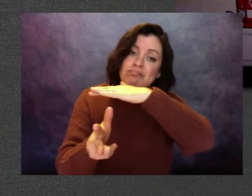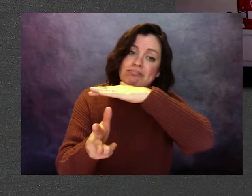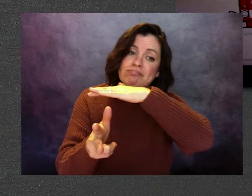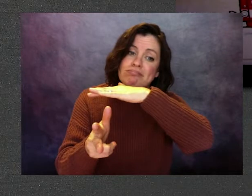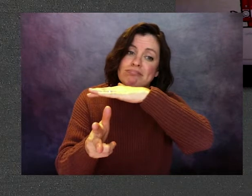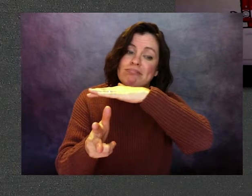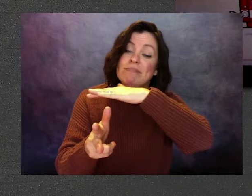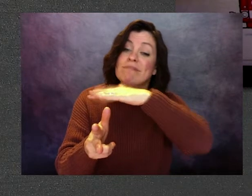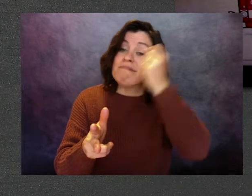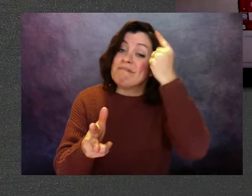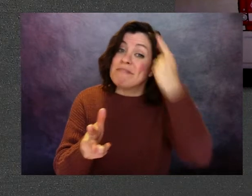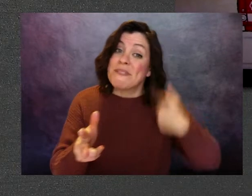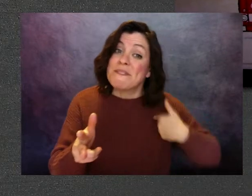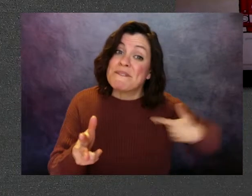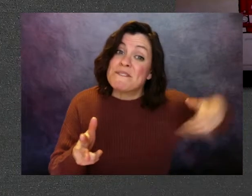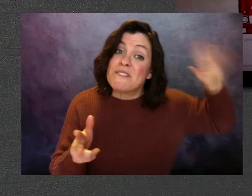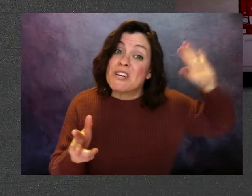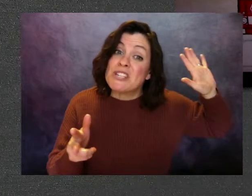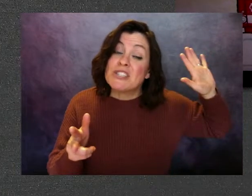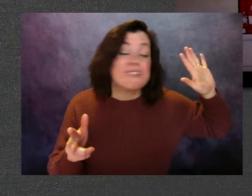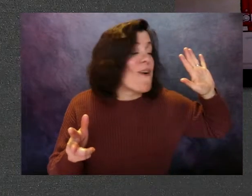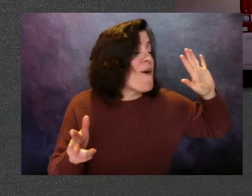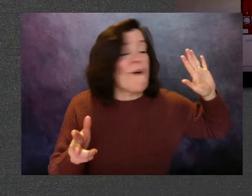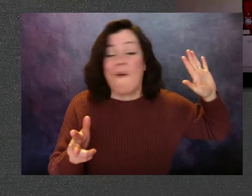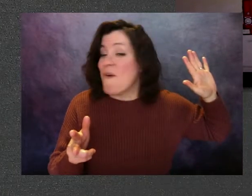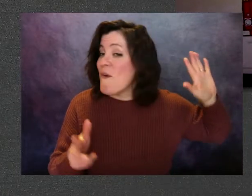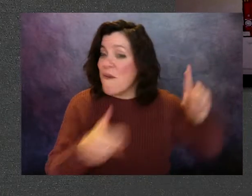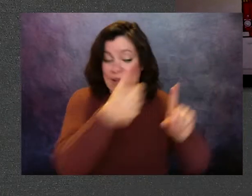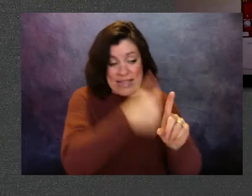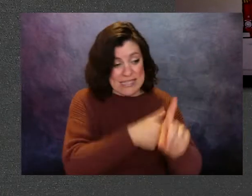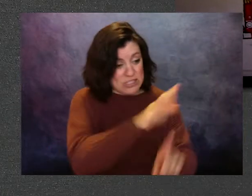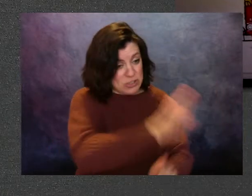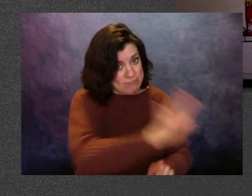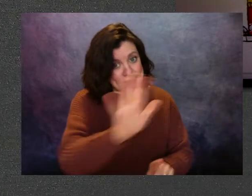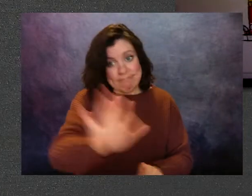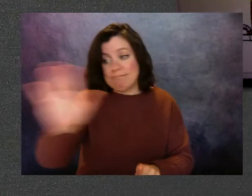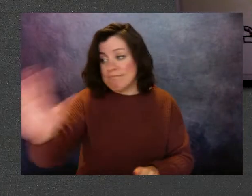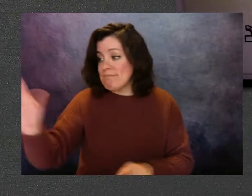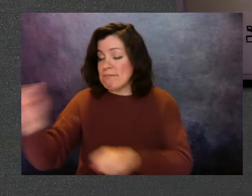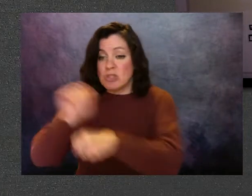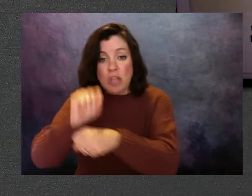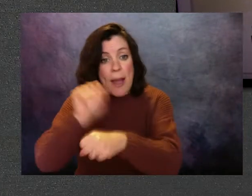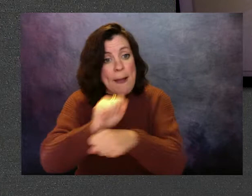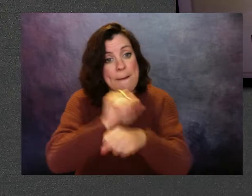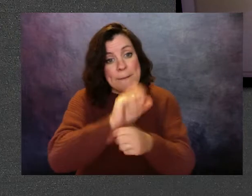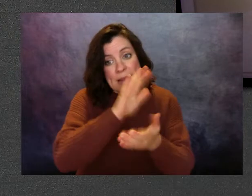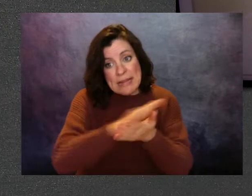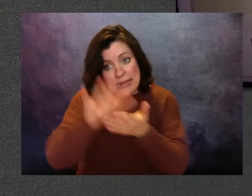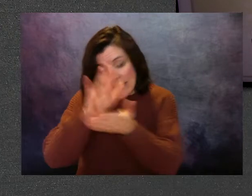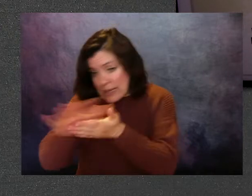Each firefighter has a job to do there as well. Wow. What kind of jobs do you think they have to do at their